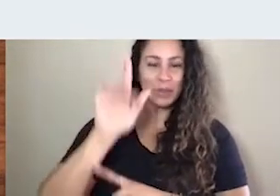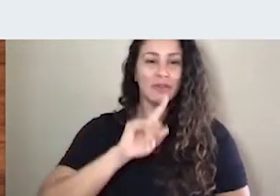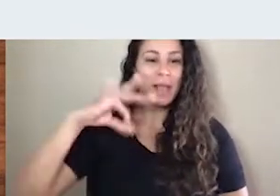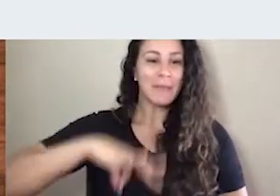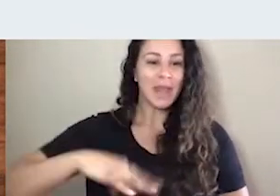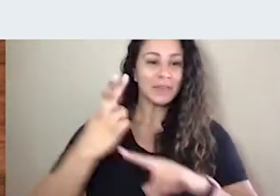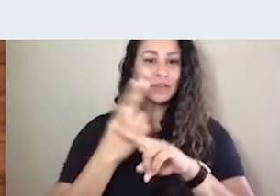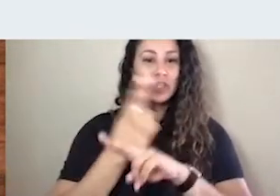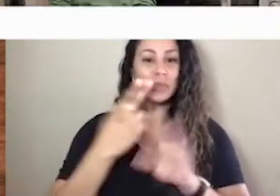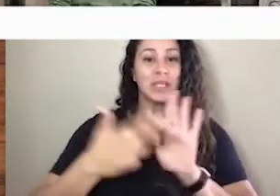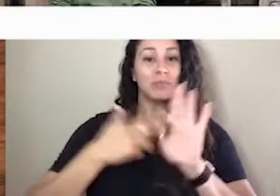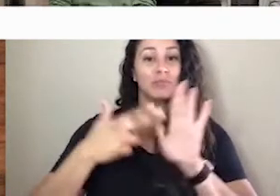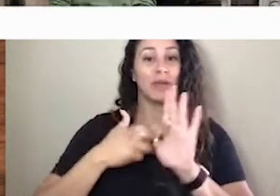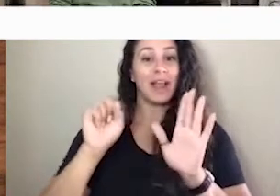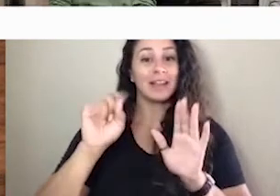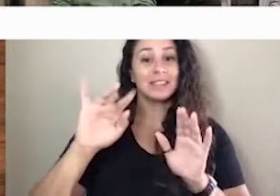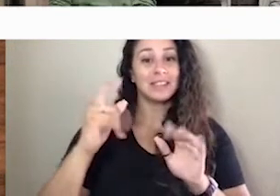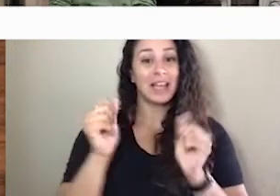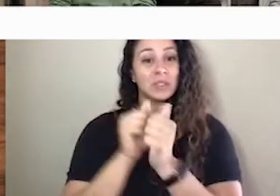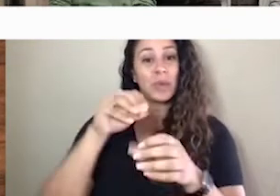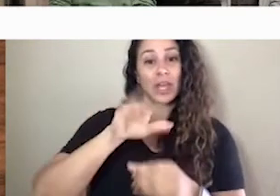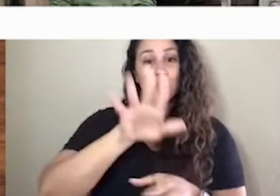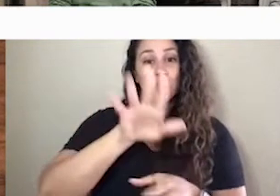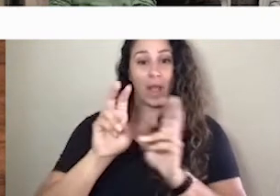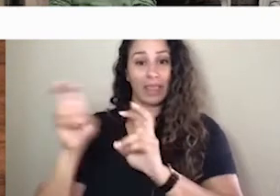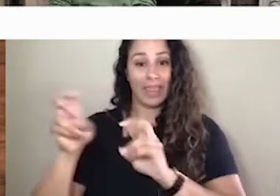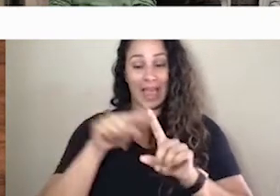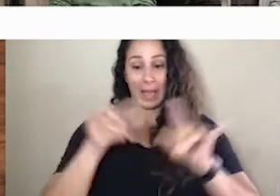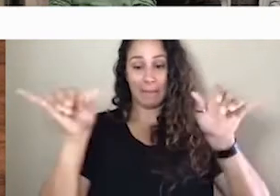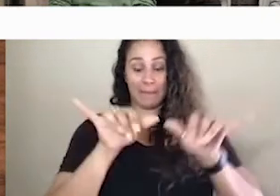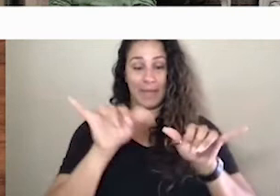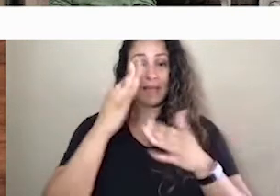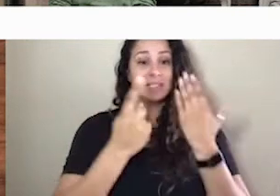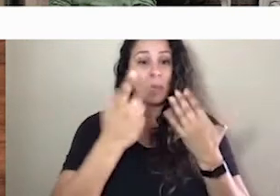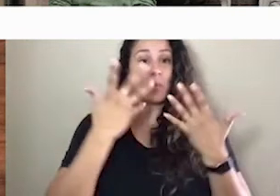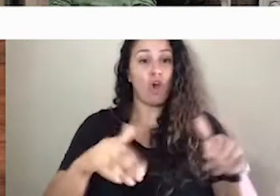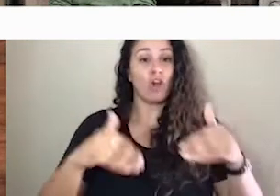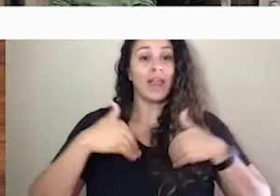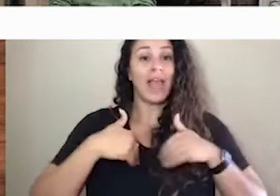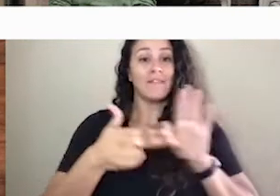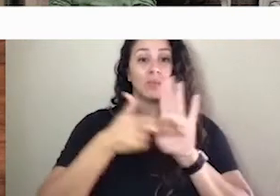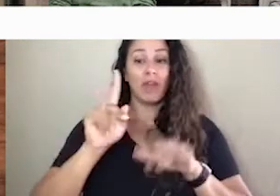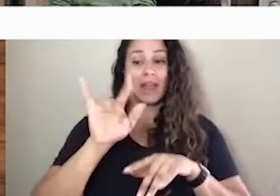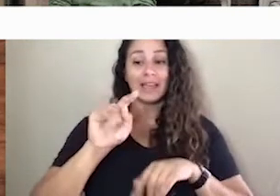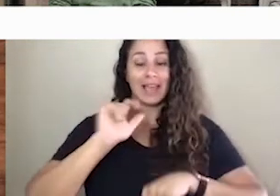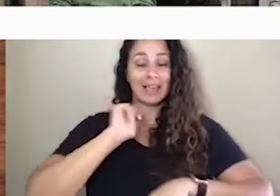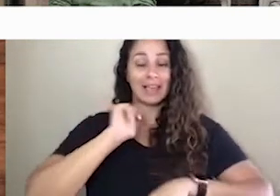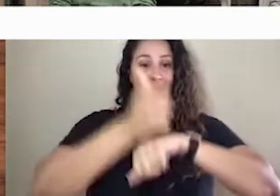YOUR THEME SETTINGS. IF SOMEONE HAS A BRAND KIT SET UP PRIOR TO THEME, AND